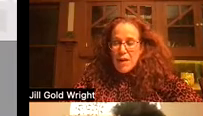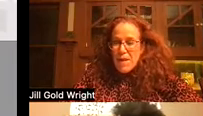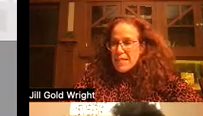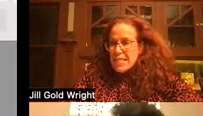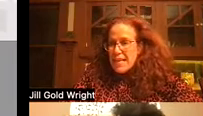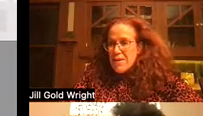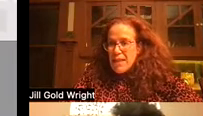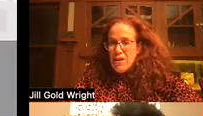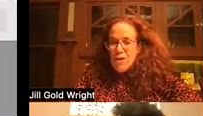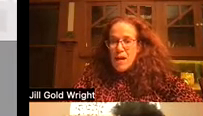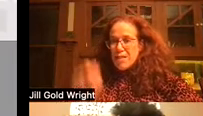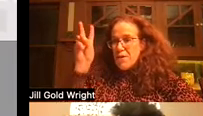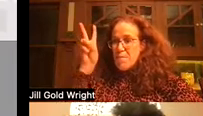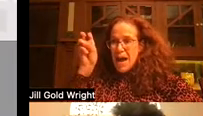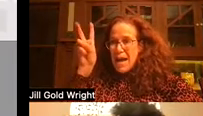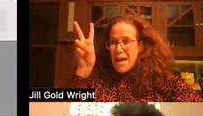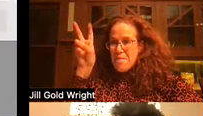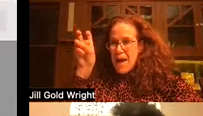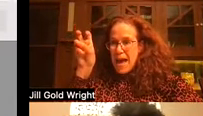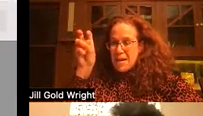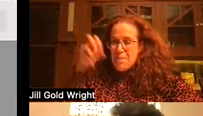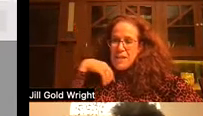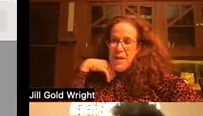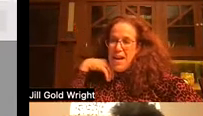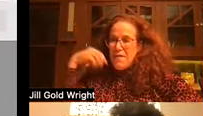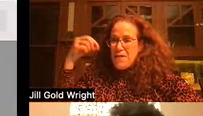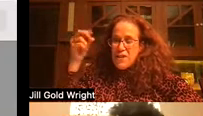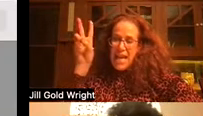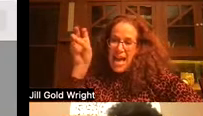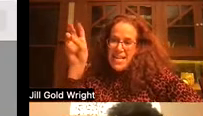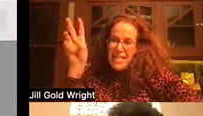it back to the seder leader who has to buy it back because we can't officially end the